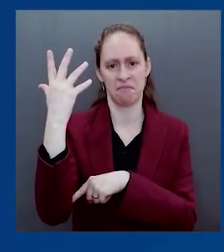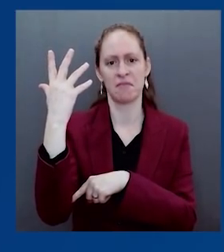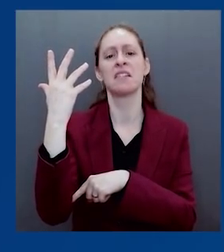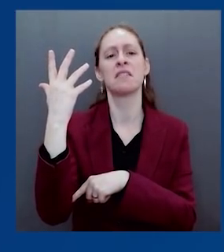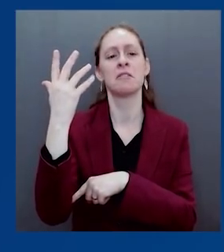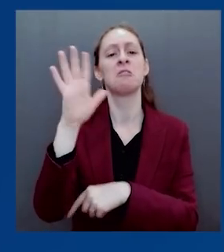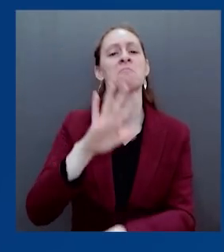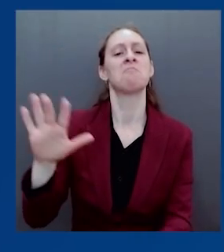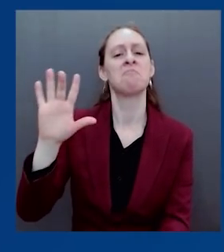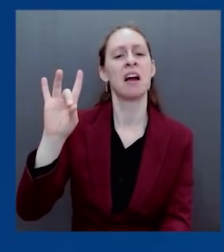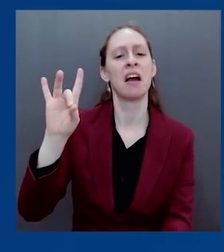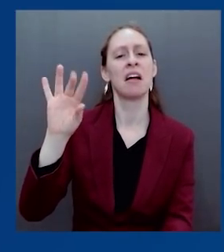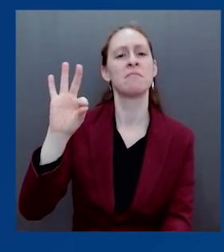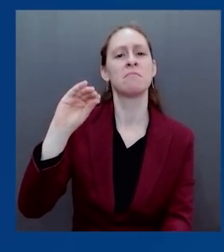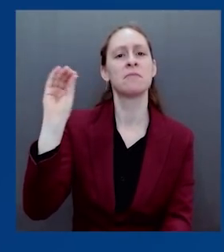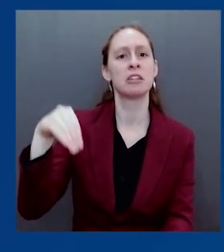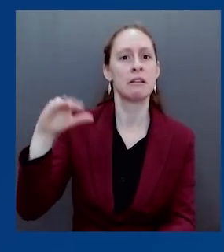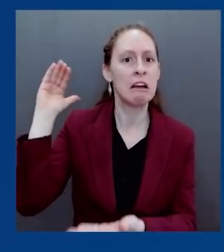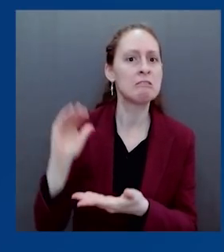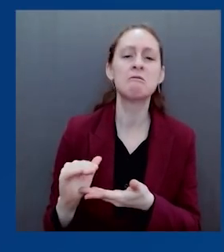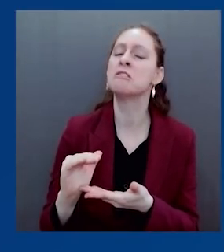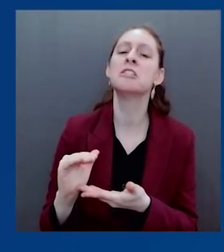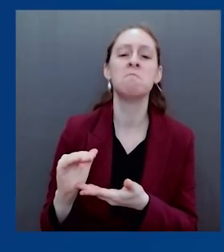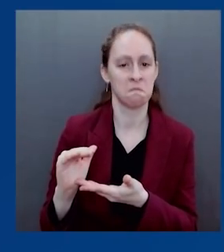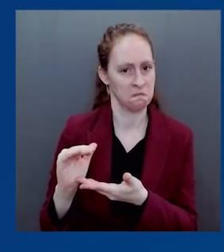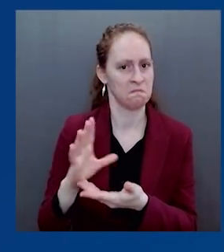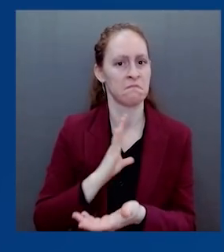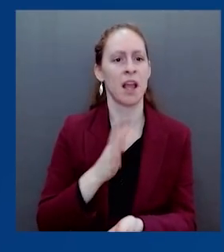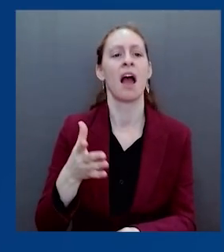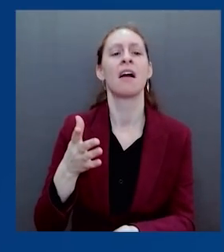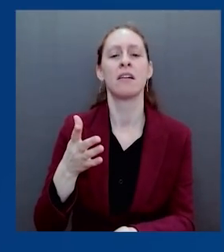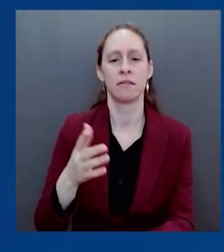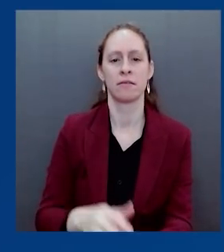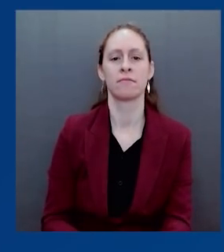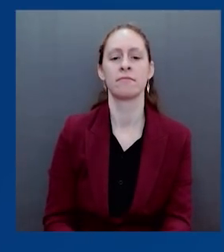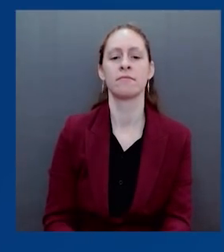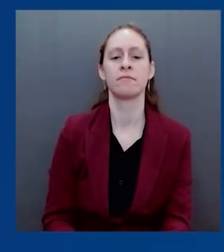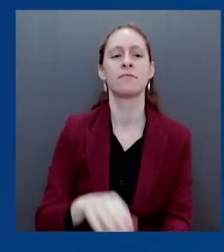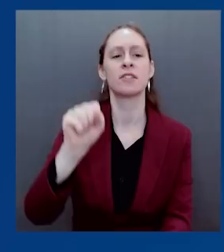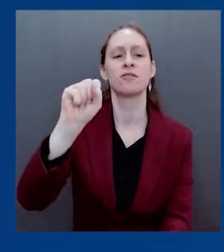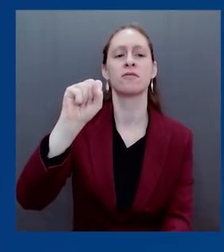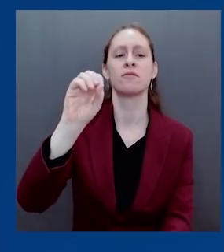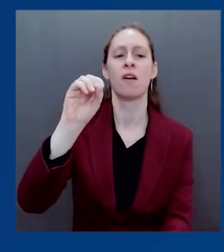Sotrovimab -- a single infusion of a monoclonal antibody that works against Omicron,